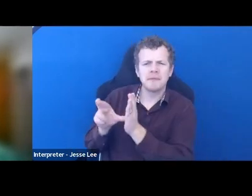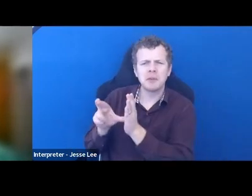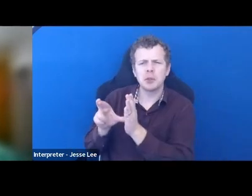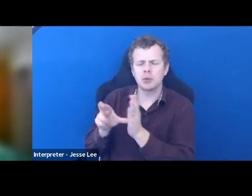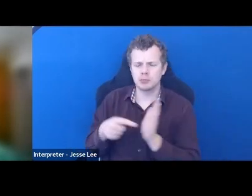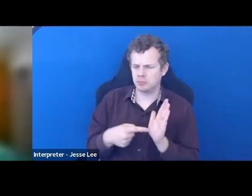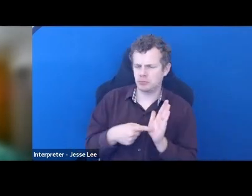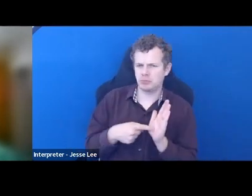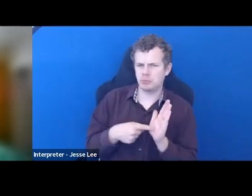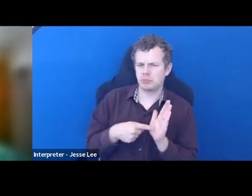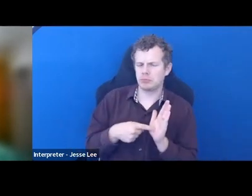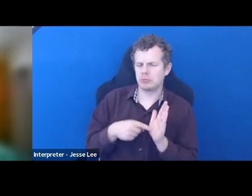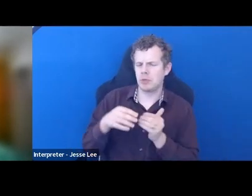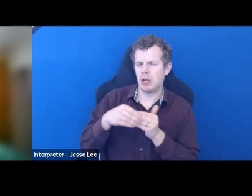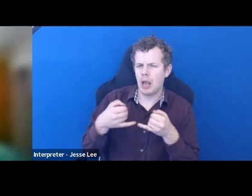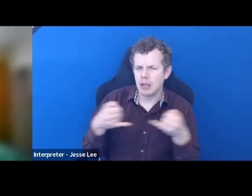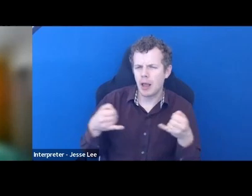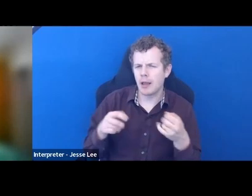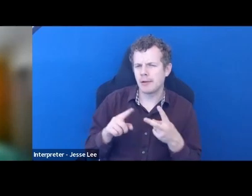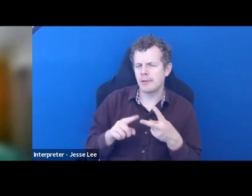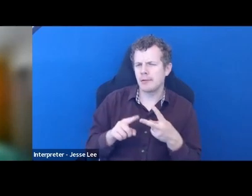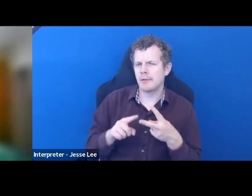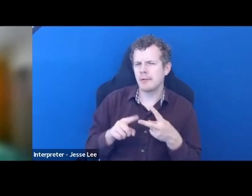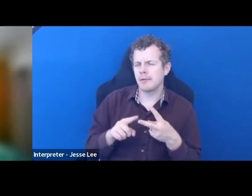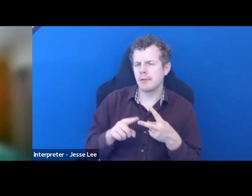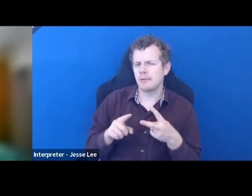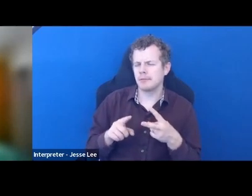and the practice position statements can be really helpful.